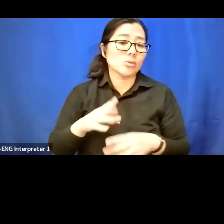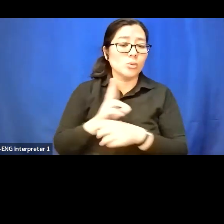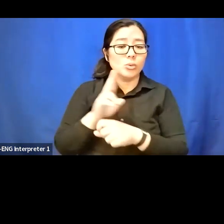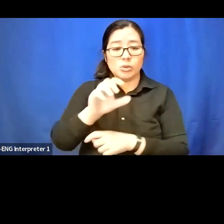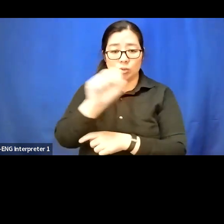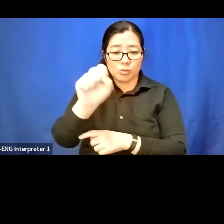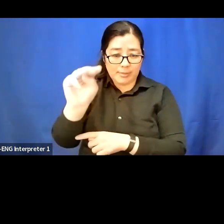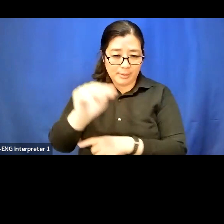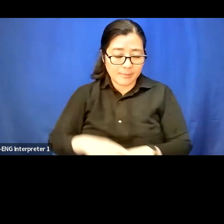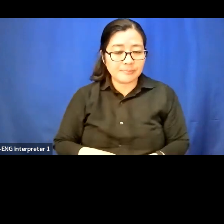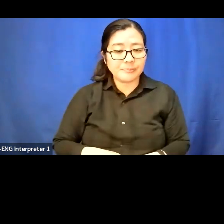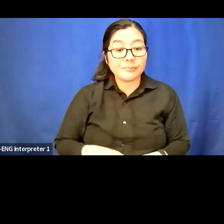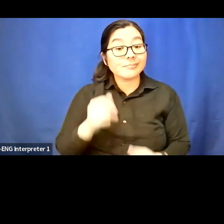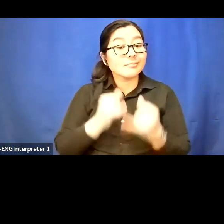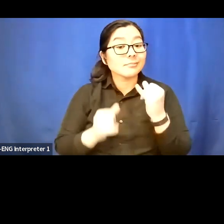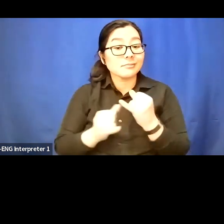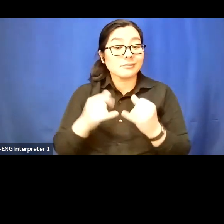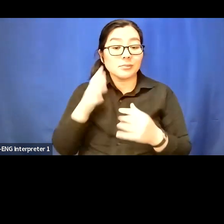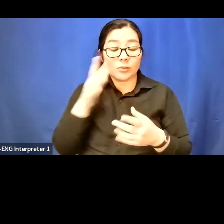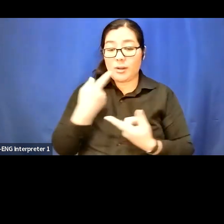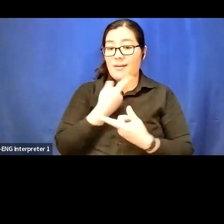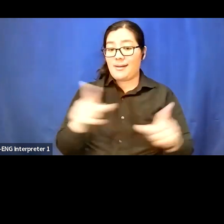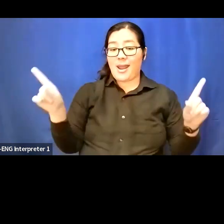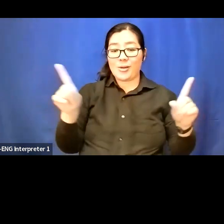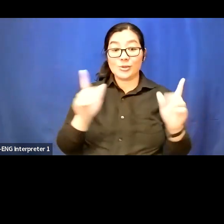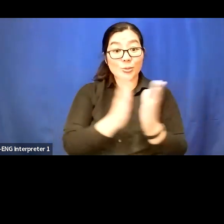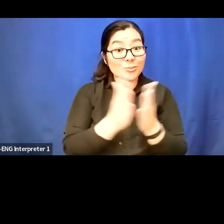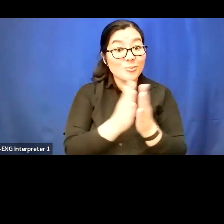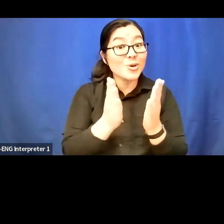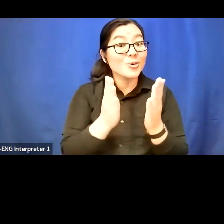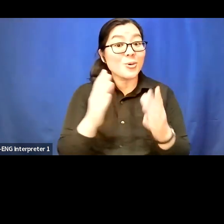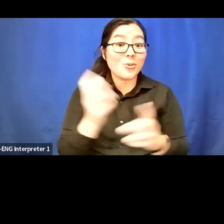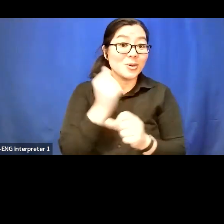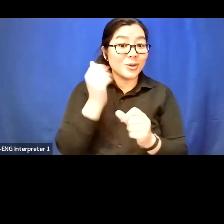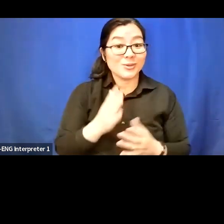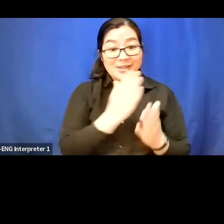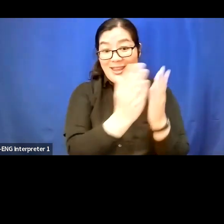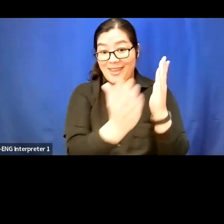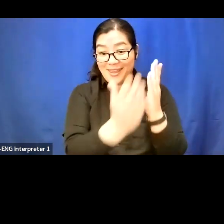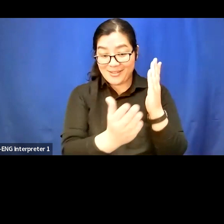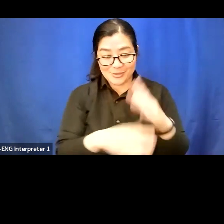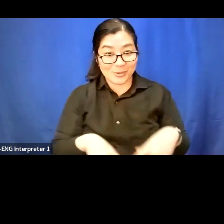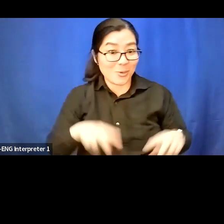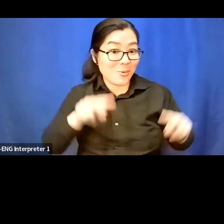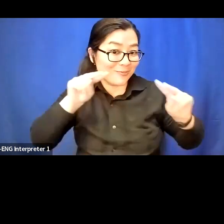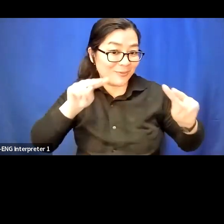Lastly, we will announce the names of our book winners at the end of the program, so stay tuned for that.